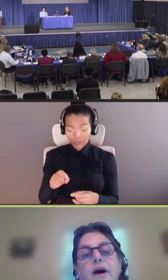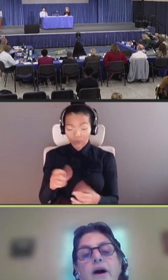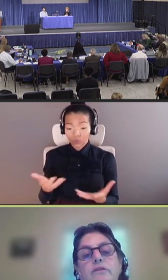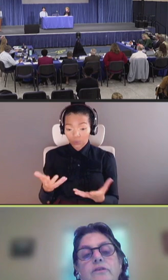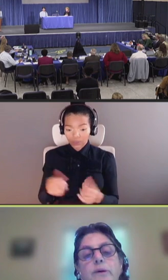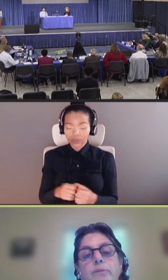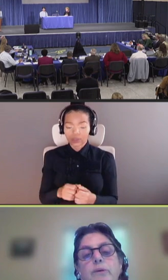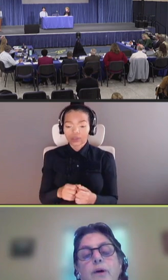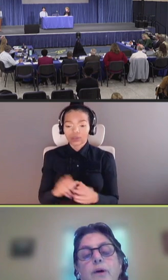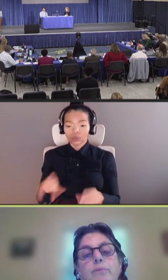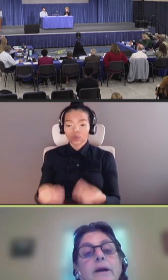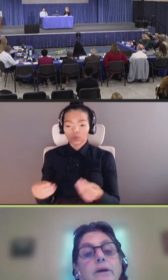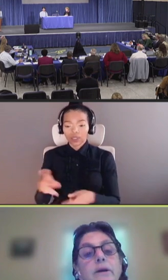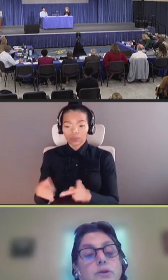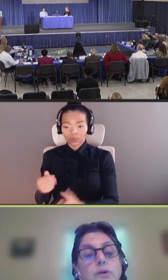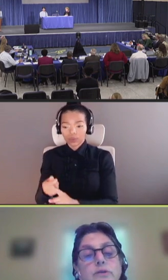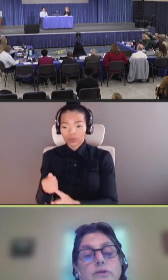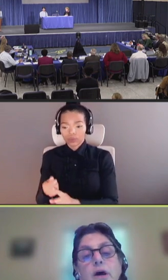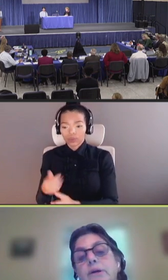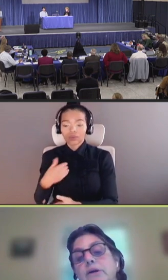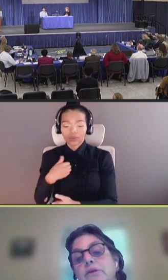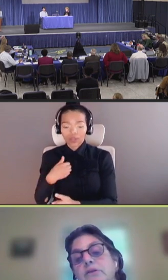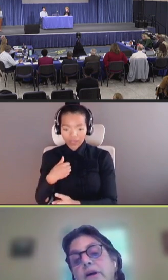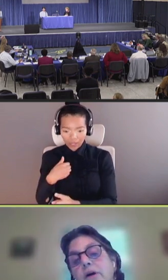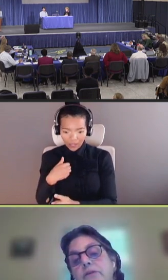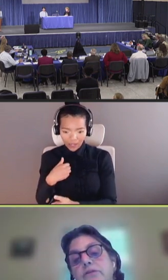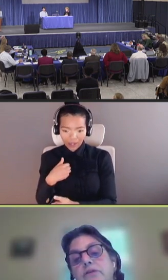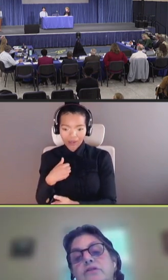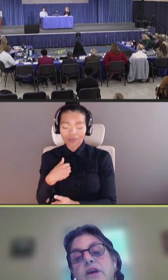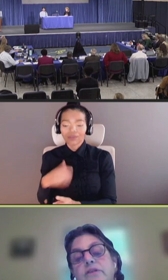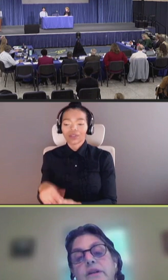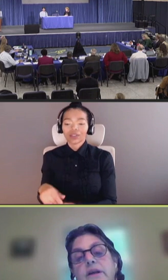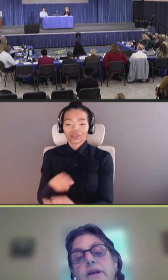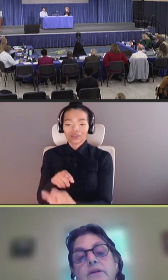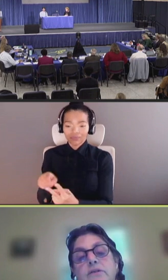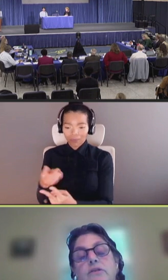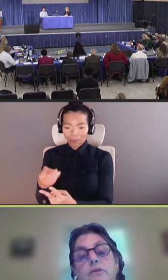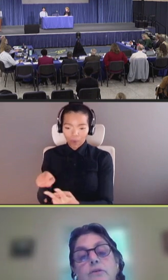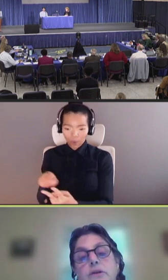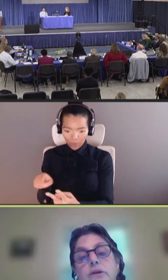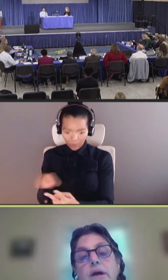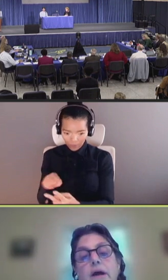to people have a payer source. Because Denver Health is a safety net institution. And so,